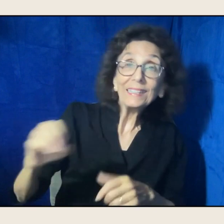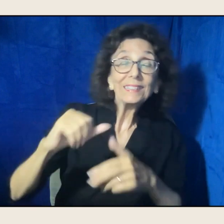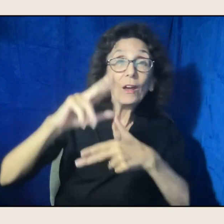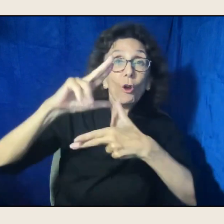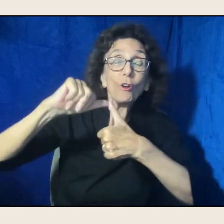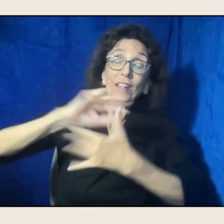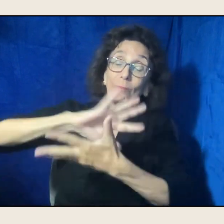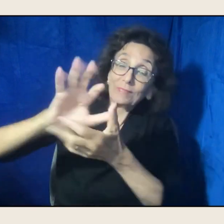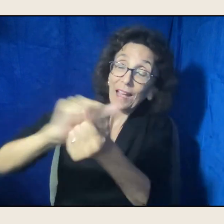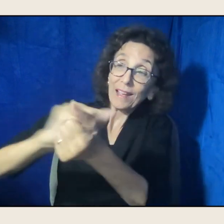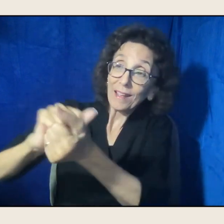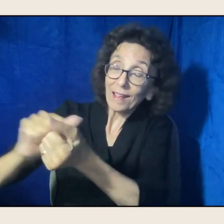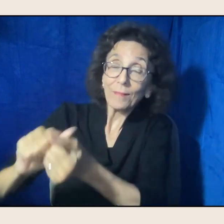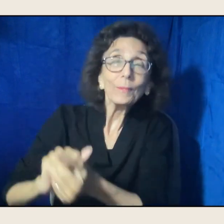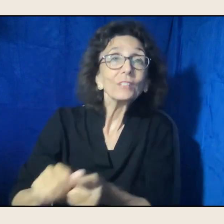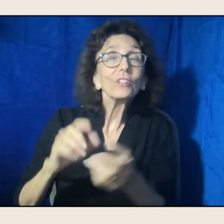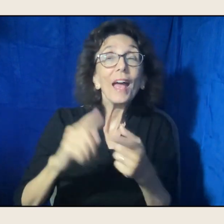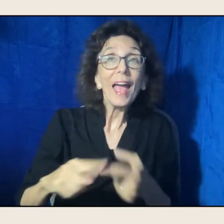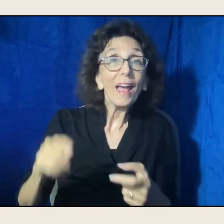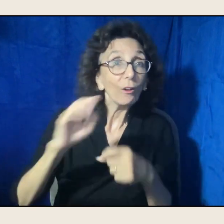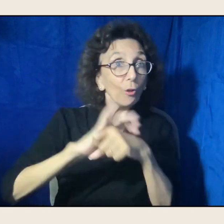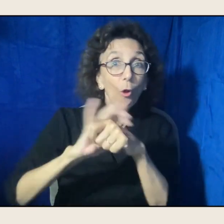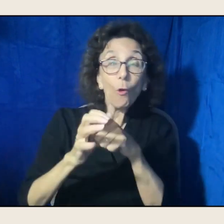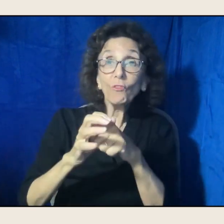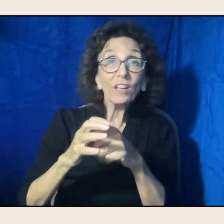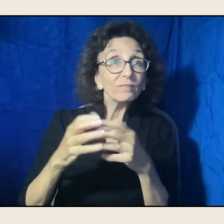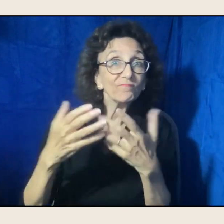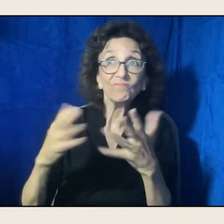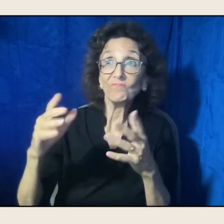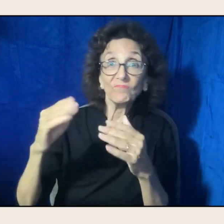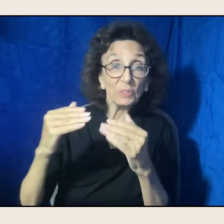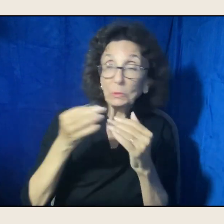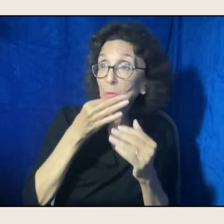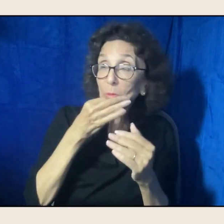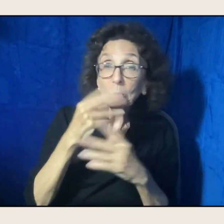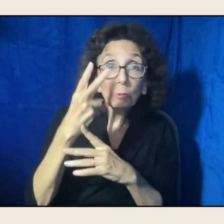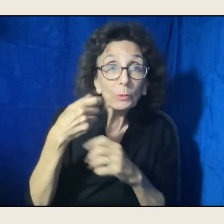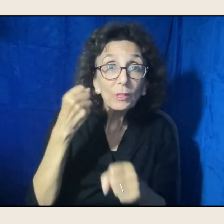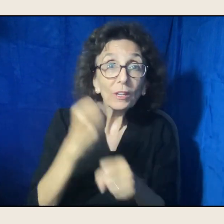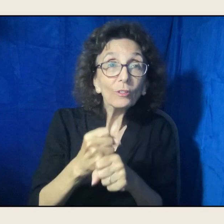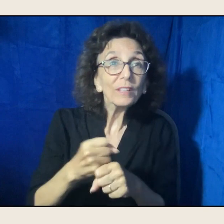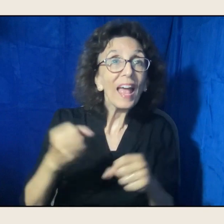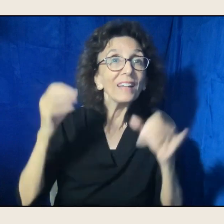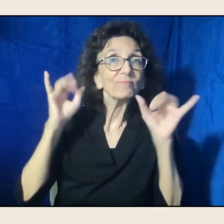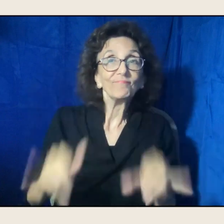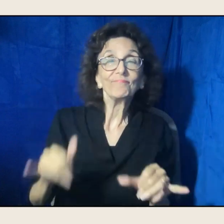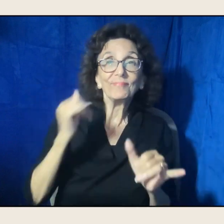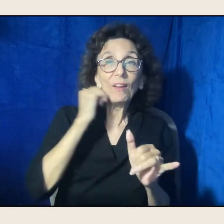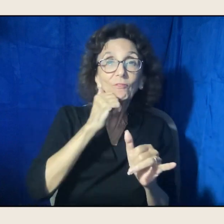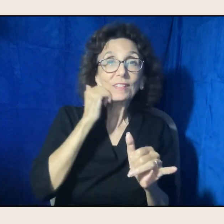and race-based hatred and violence remain rife in our daily lives. Poor people and people of color